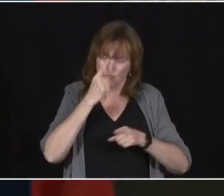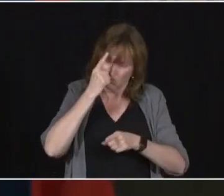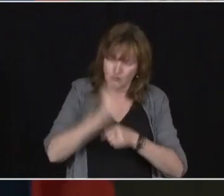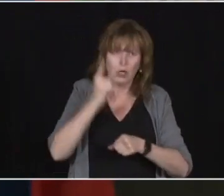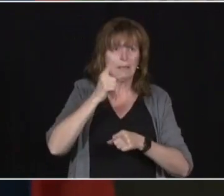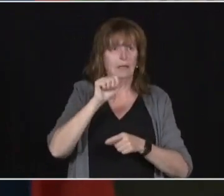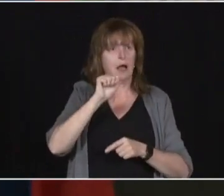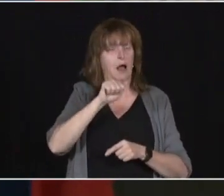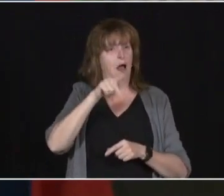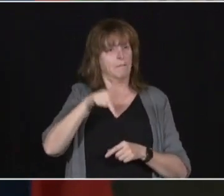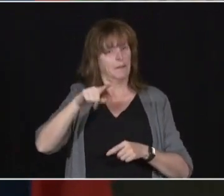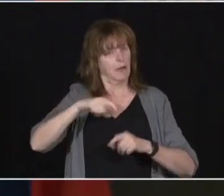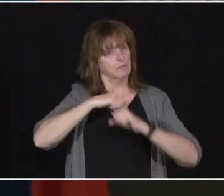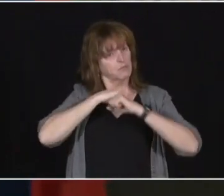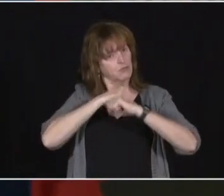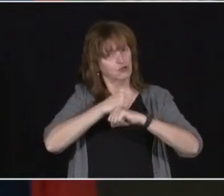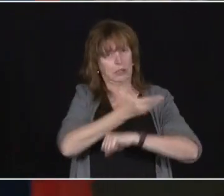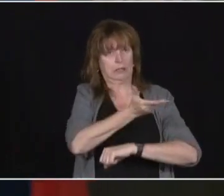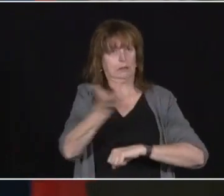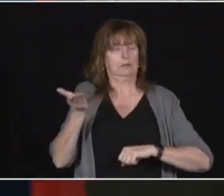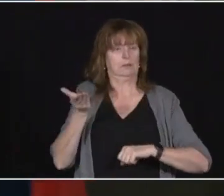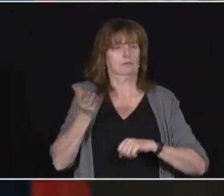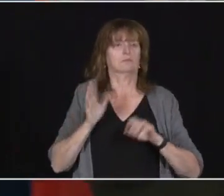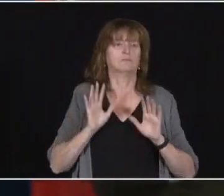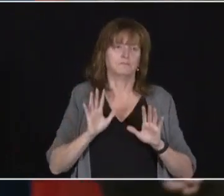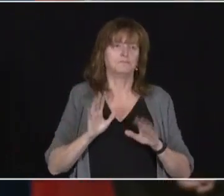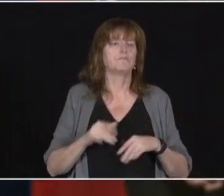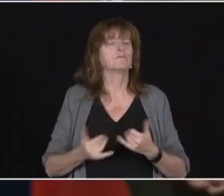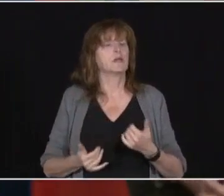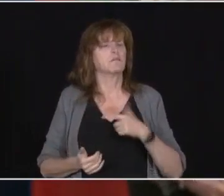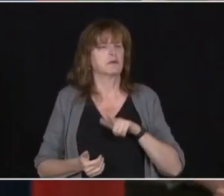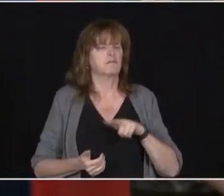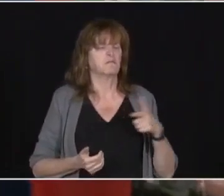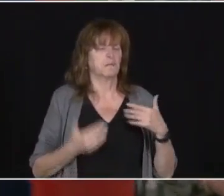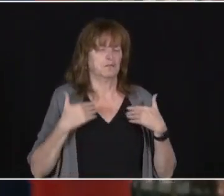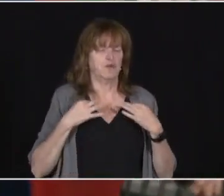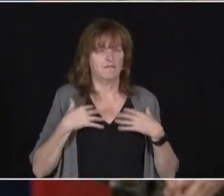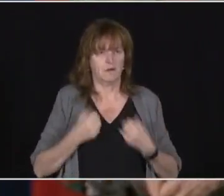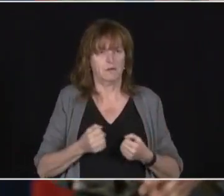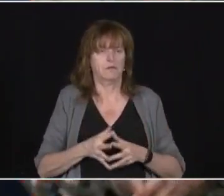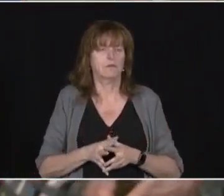and I will pass this over to the Minister of health.